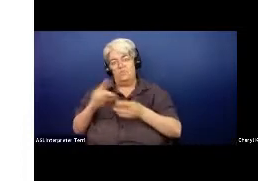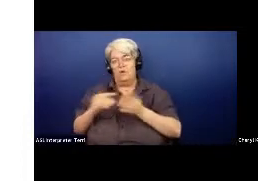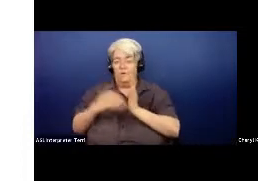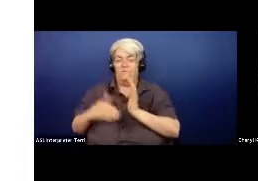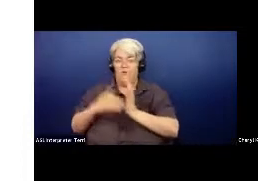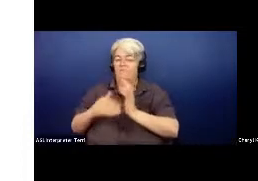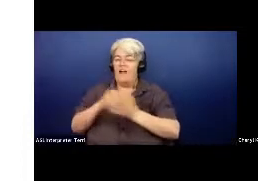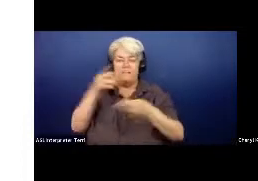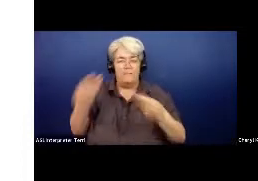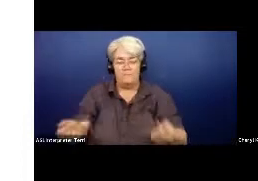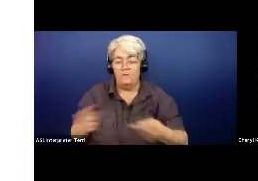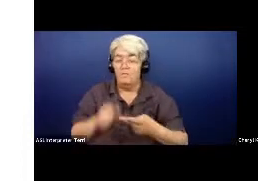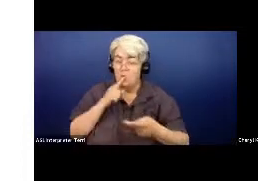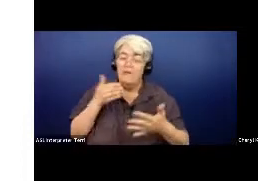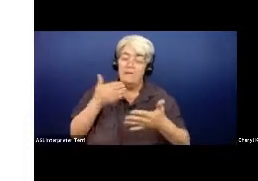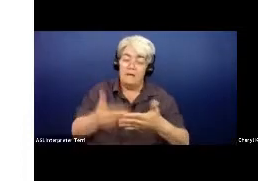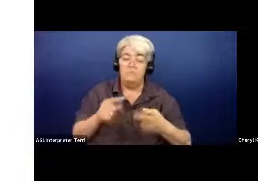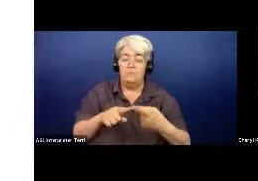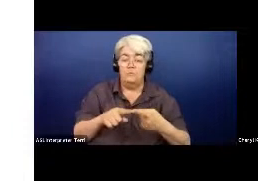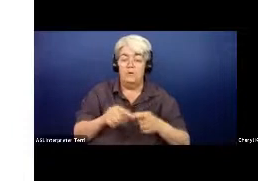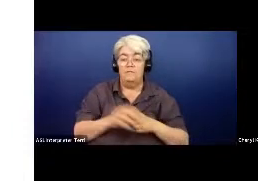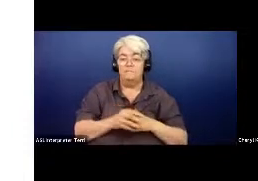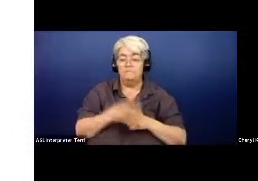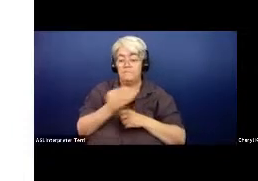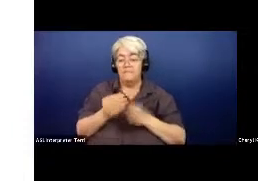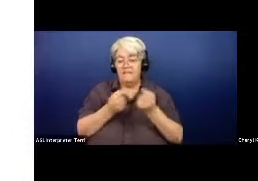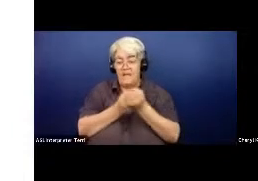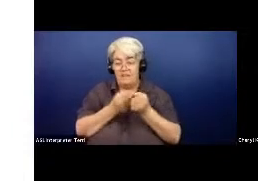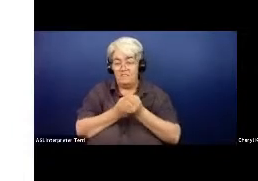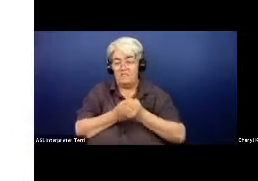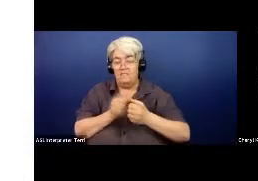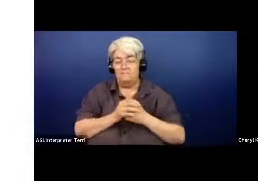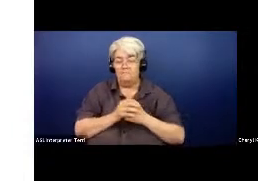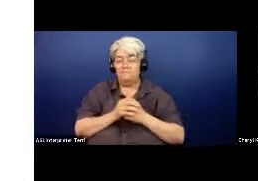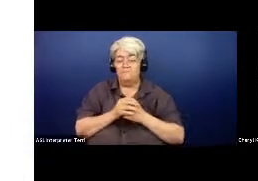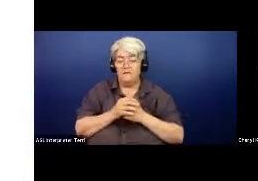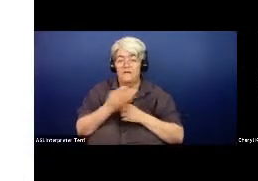hadn't been solved. This comes to the point in the advocacy since the Hayes DA wouldn't